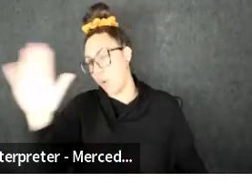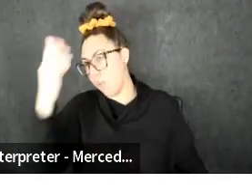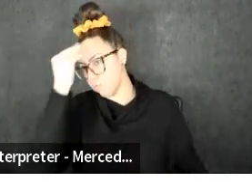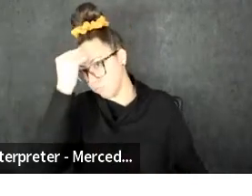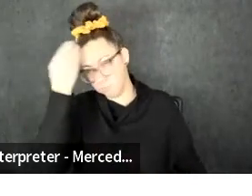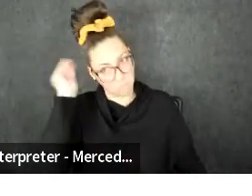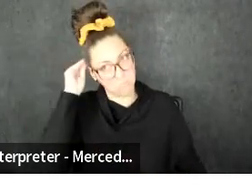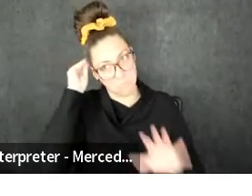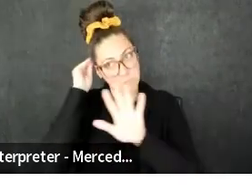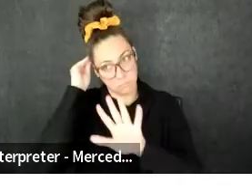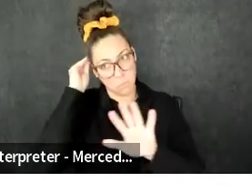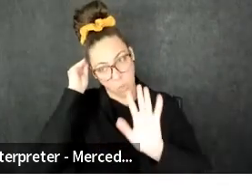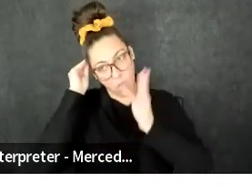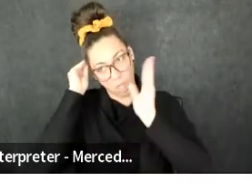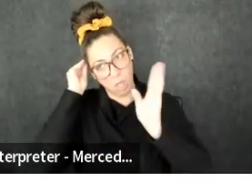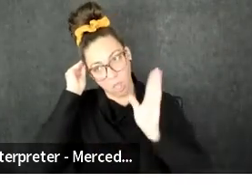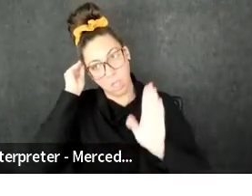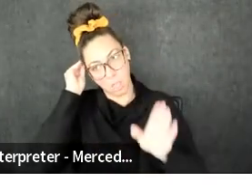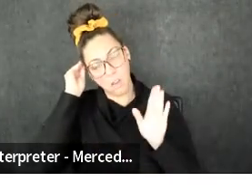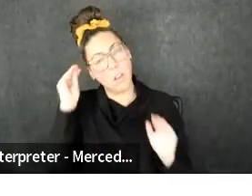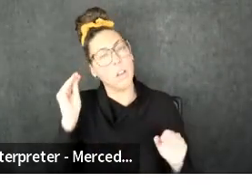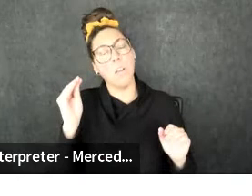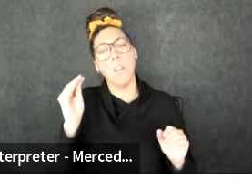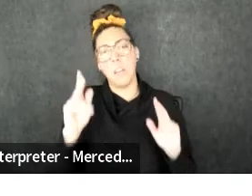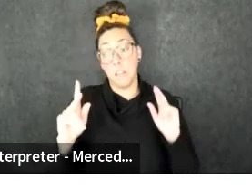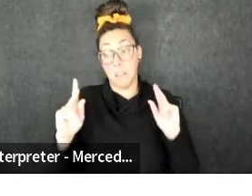because the people that have those